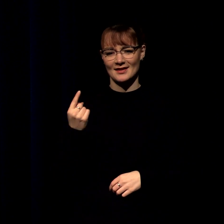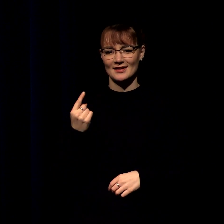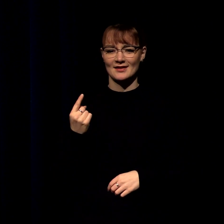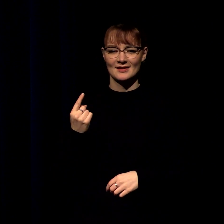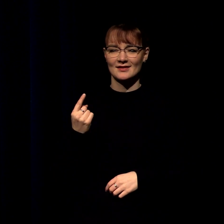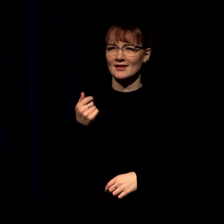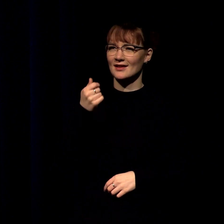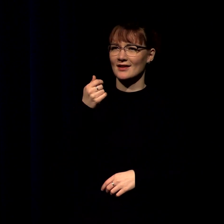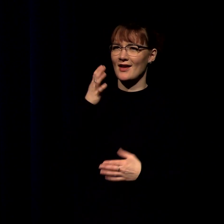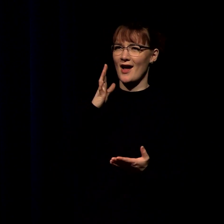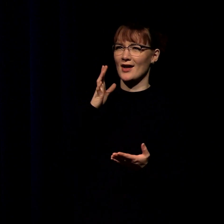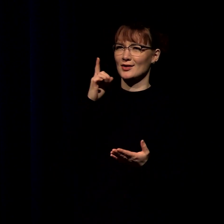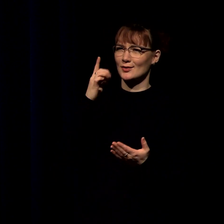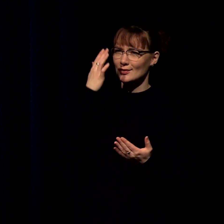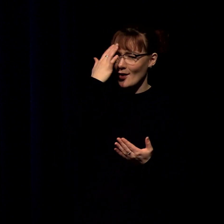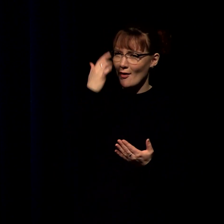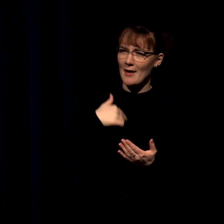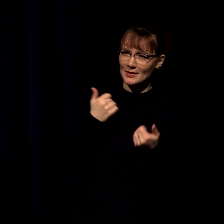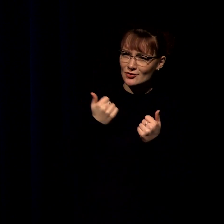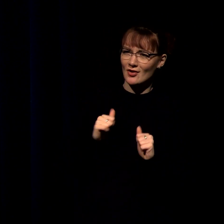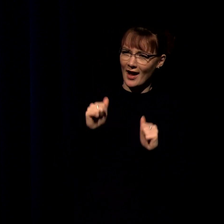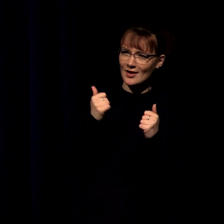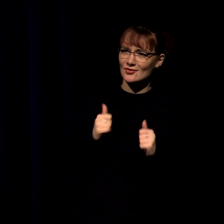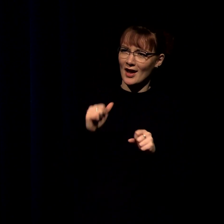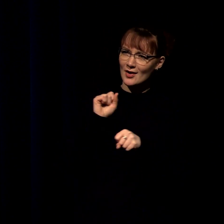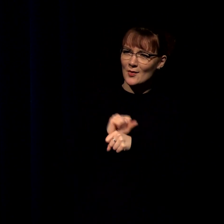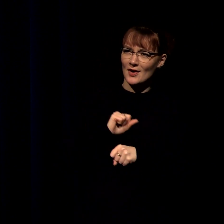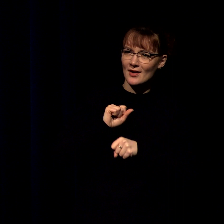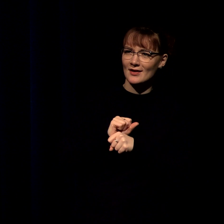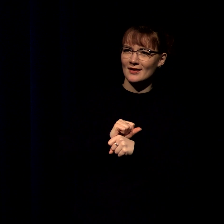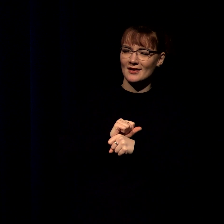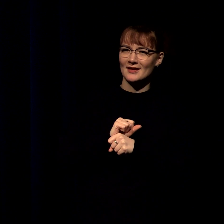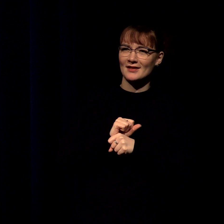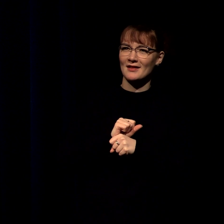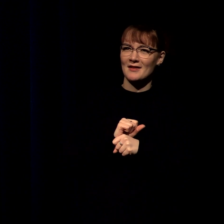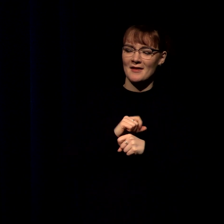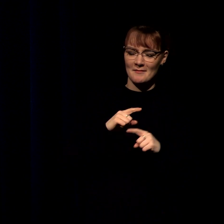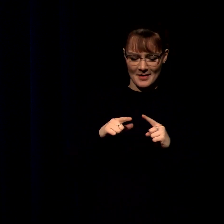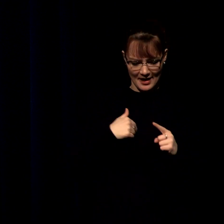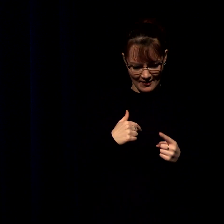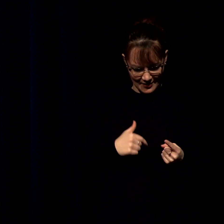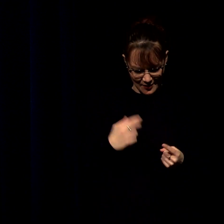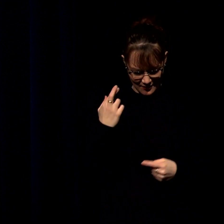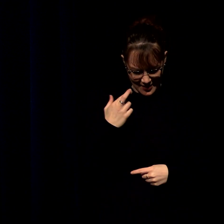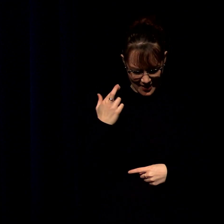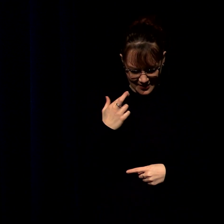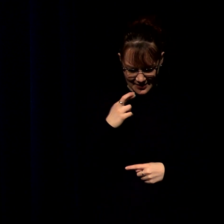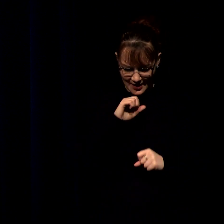knows how hard I try. But I'm finding that there's nothing